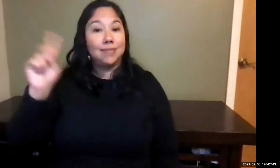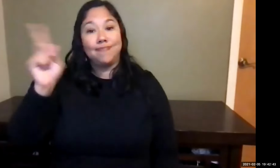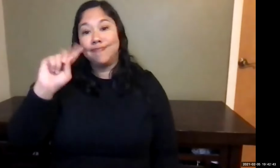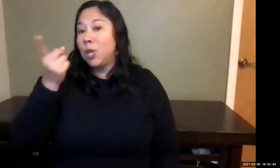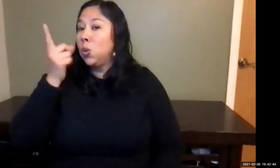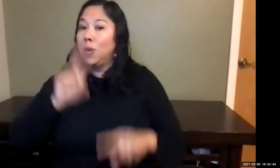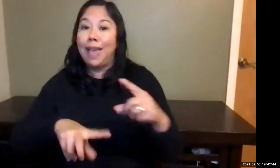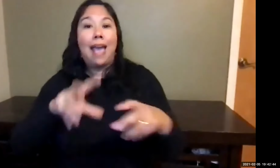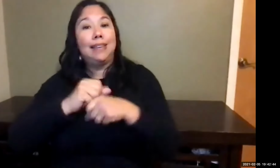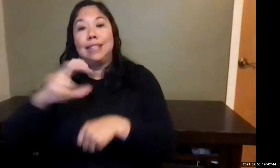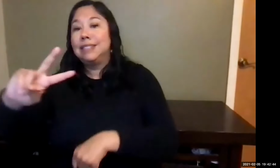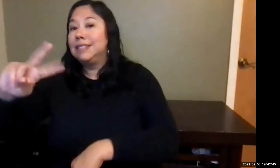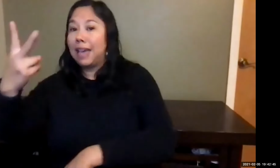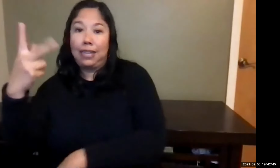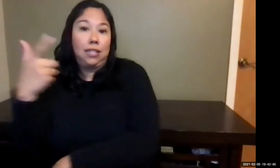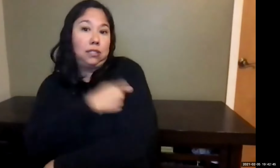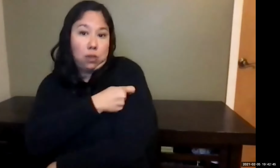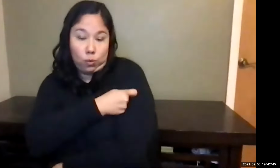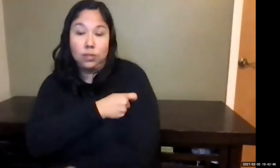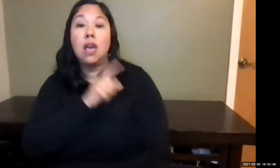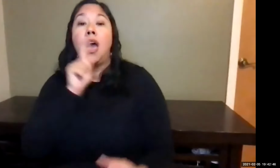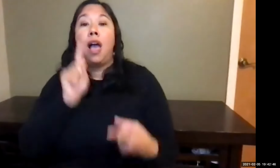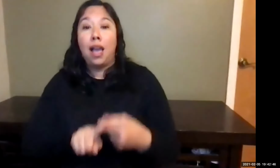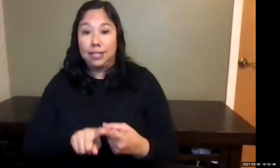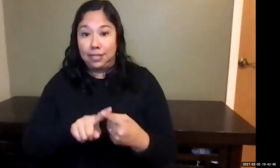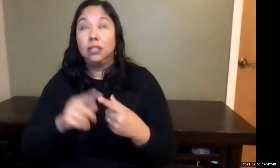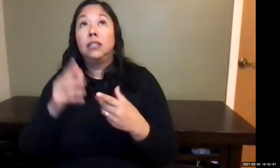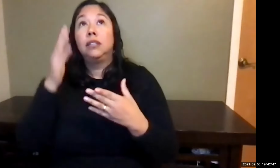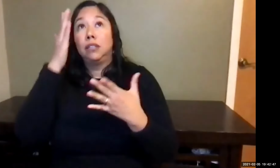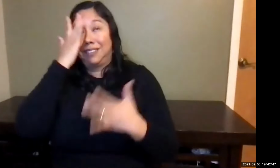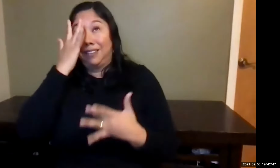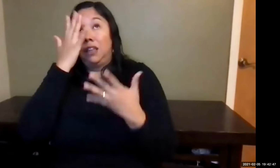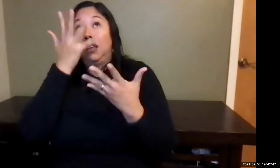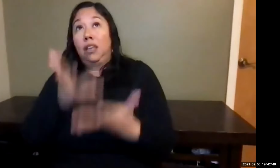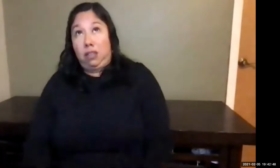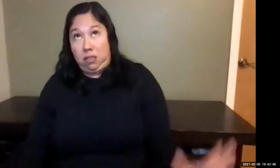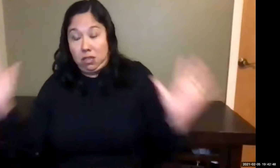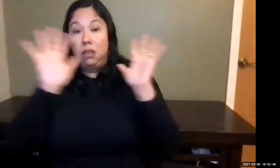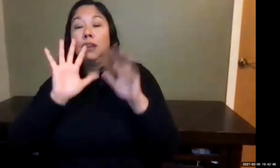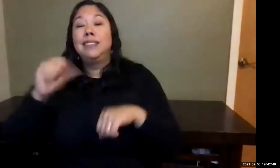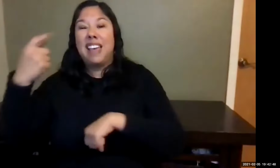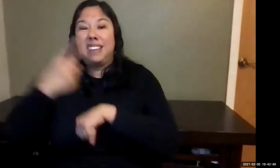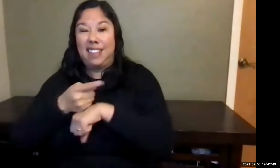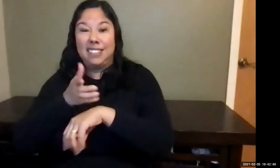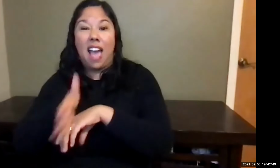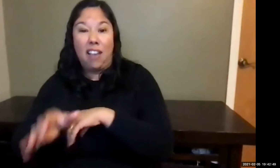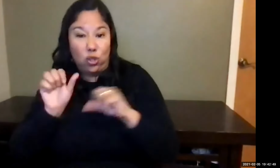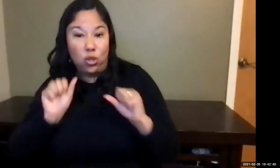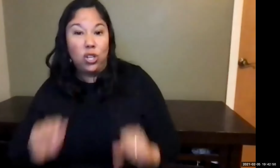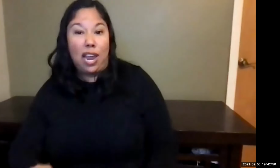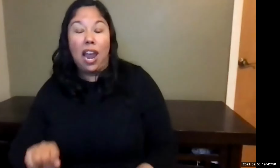So for most people, that’s 10 days, and then with no fevers, and improving symptoms.